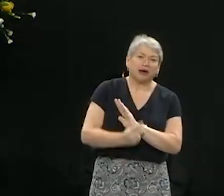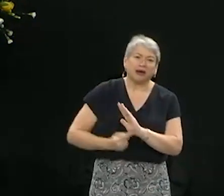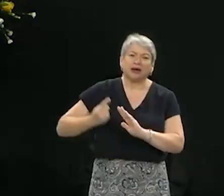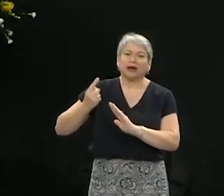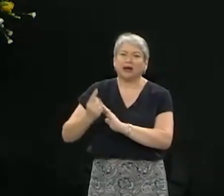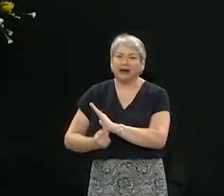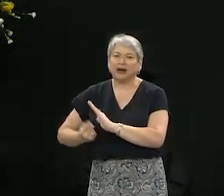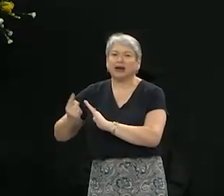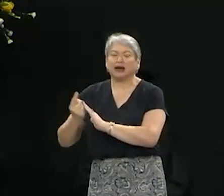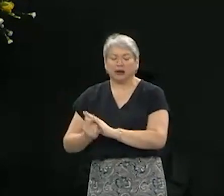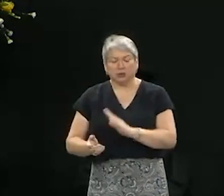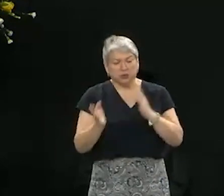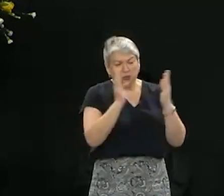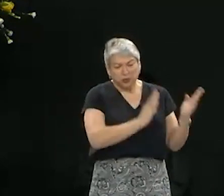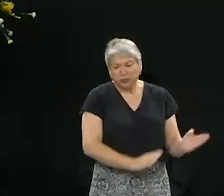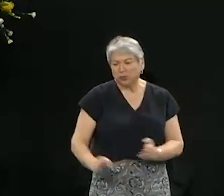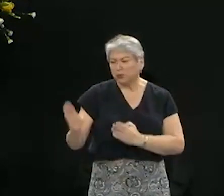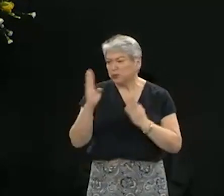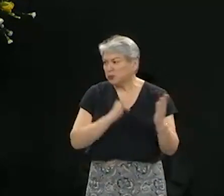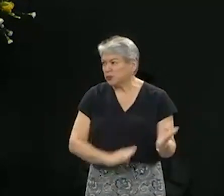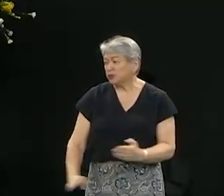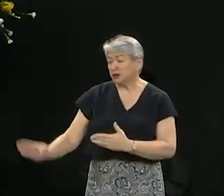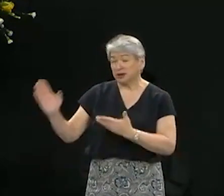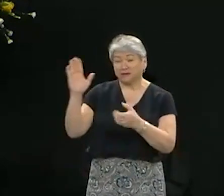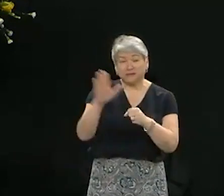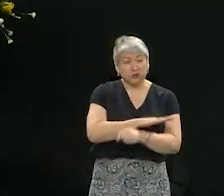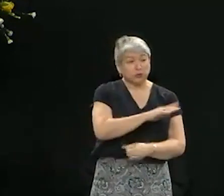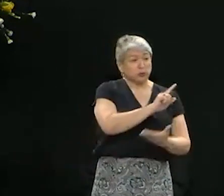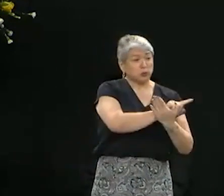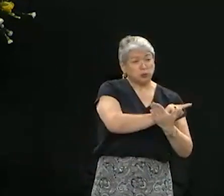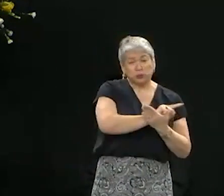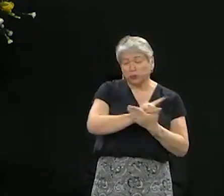an entire week of Commencement ceremonies,